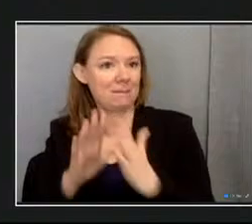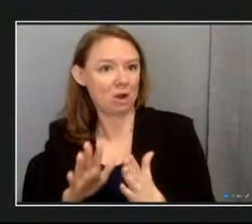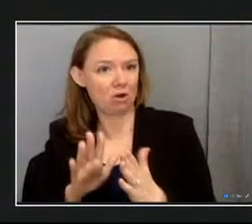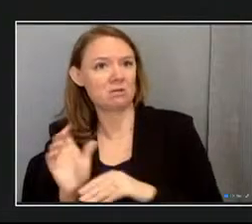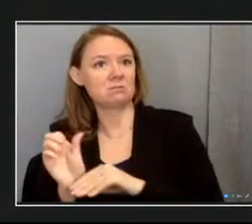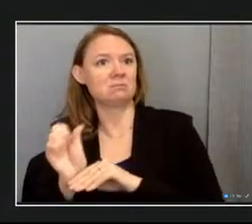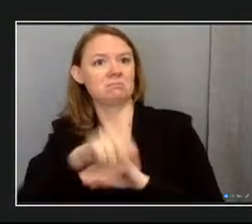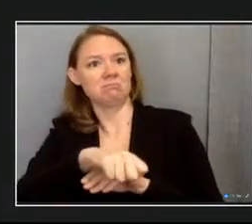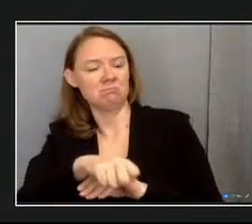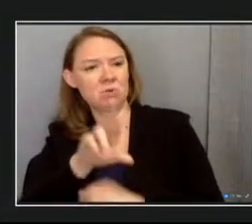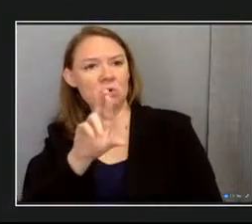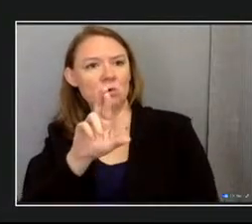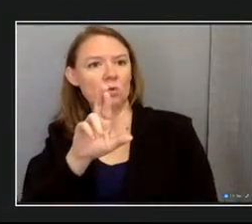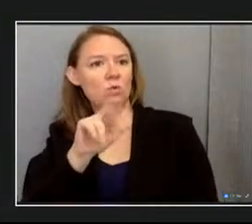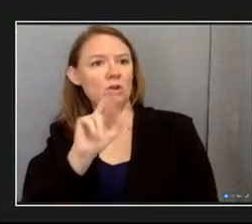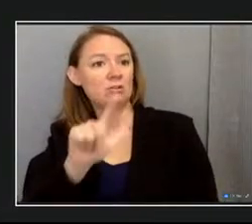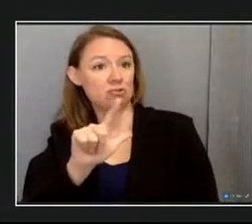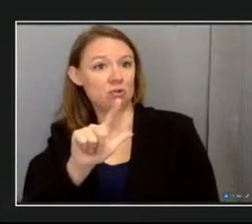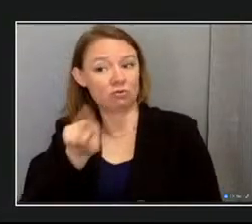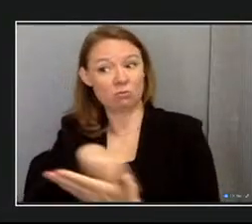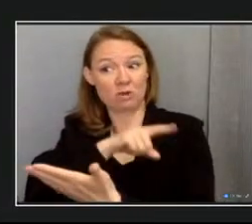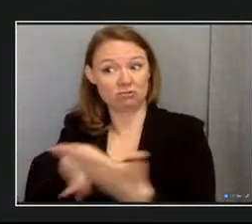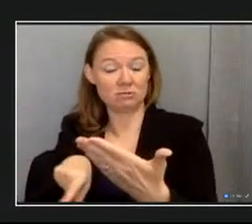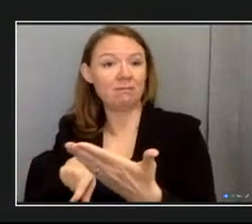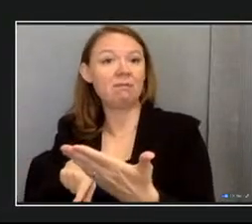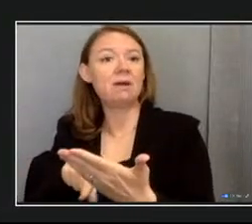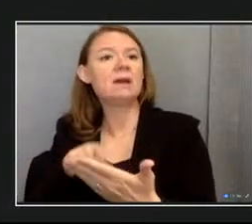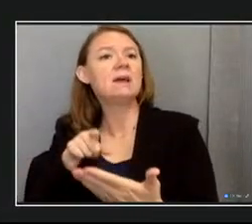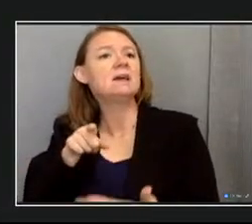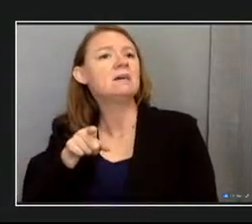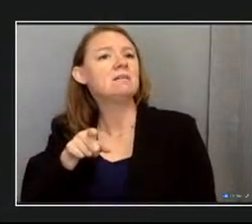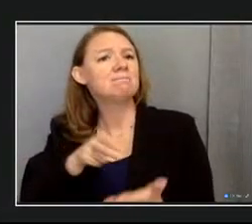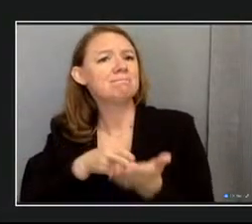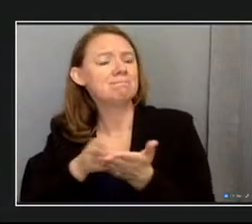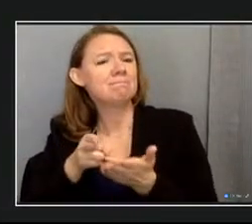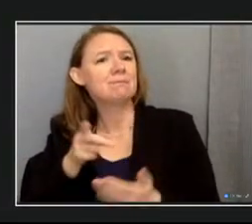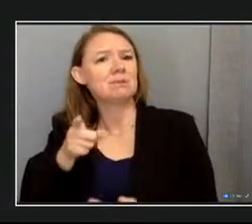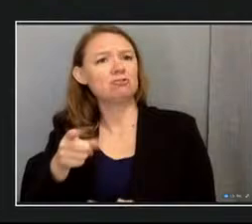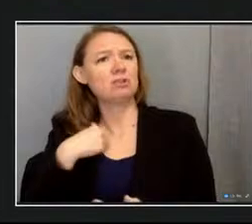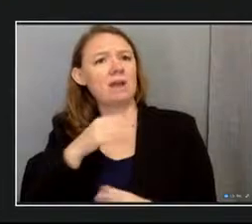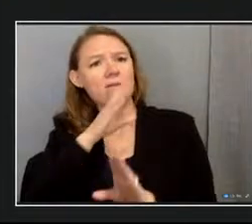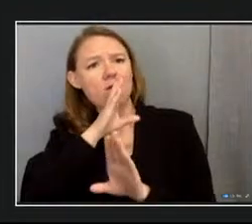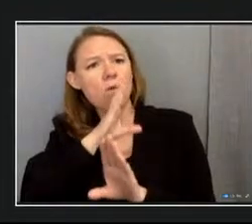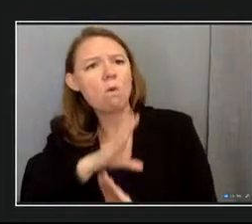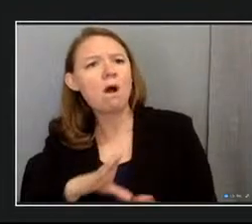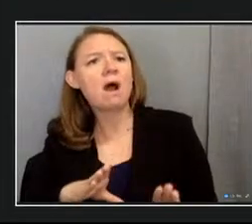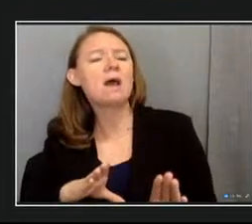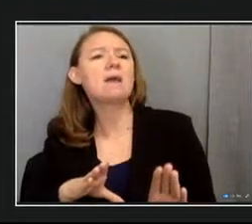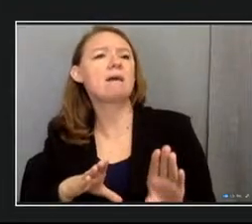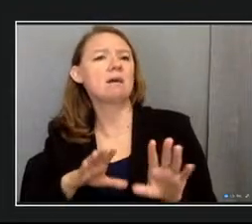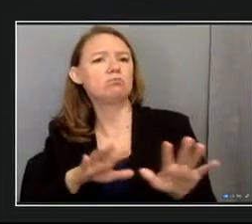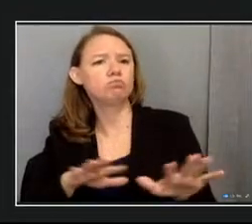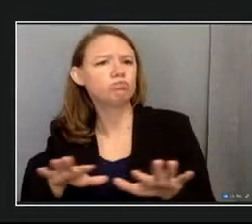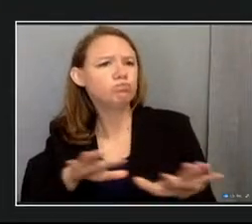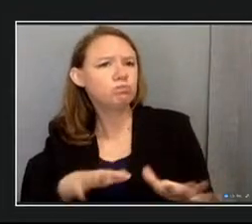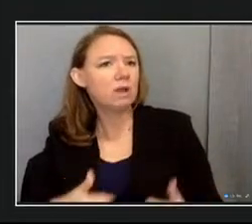and she lived a very quiet and dignified life and was an inspiration to people throughout the world.